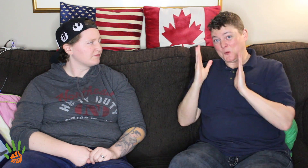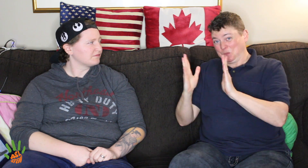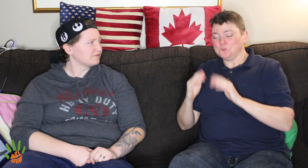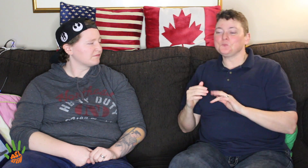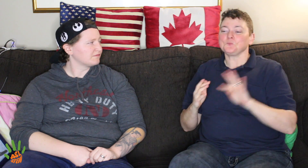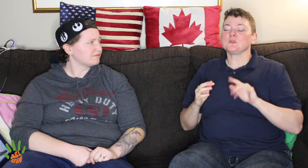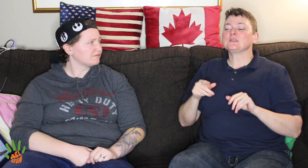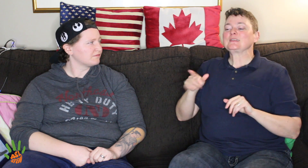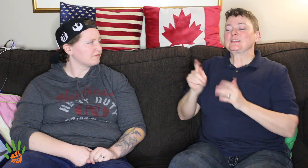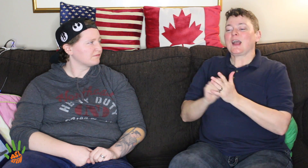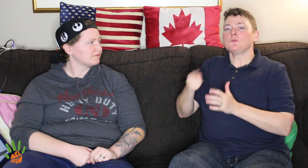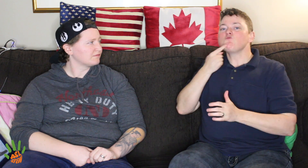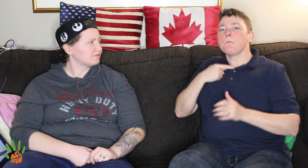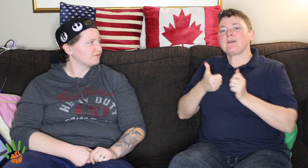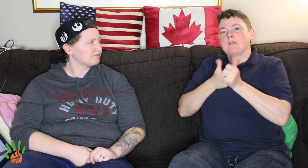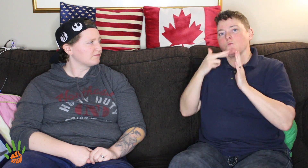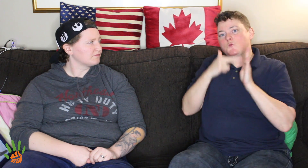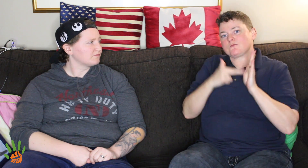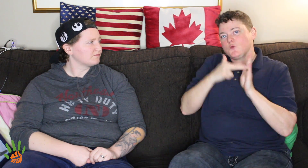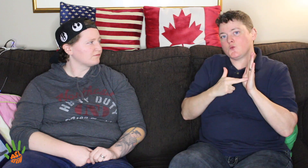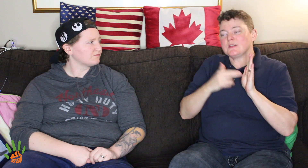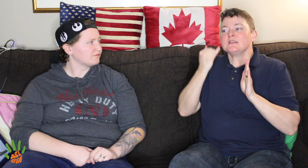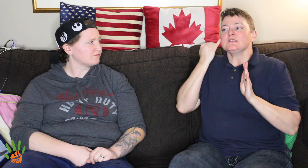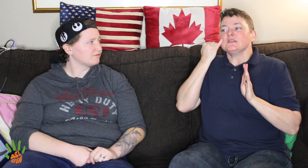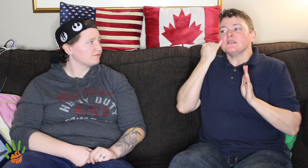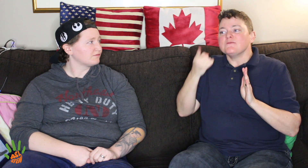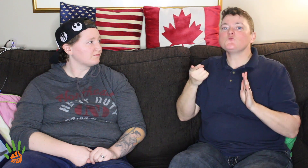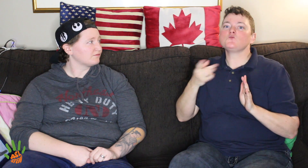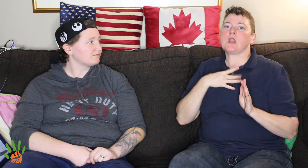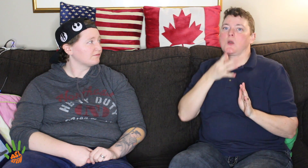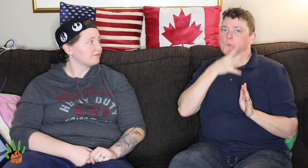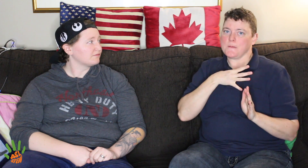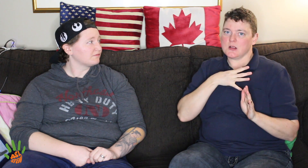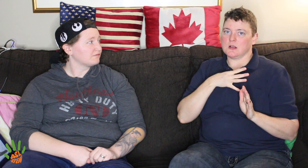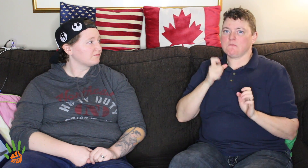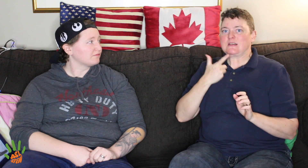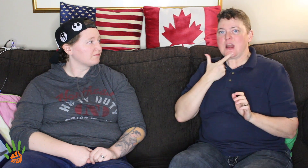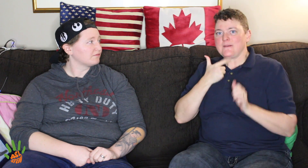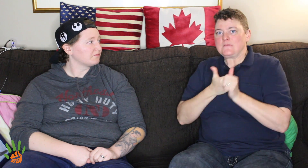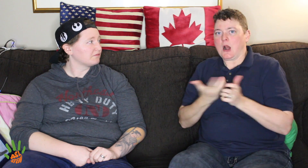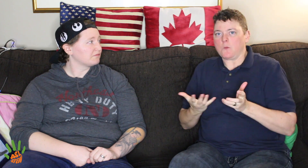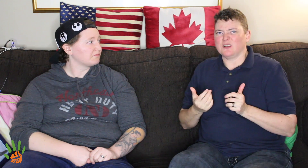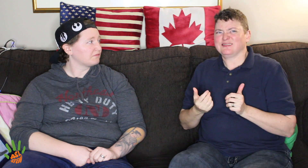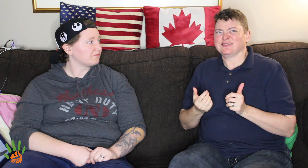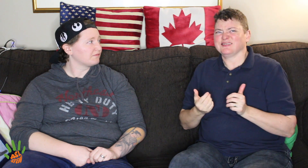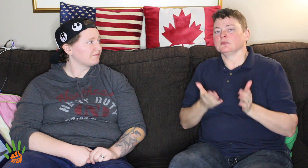within that period, they told me there were specific rules you had to follow. If you like one woman who's a lesbian, you have to follow this rule.